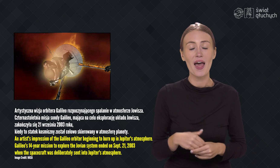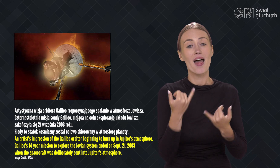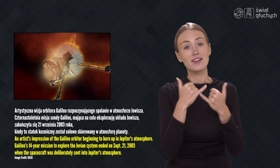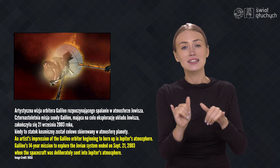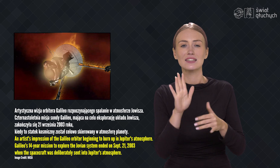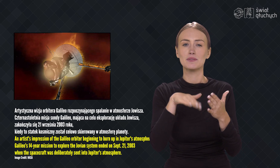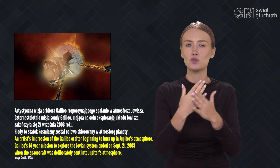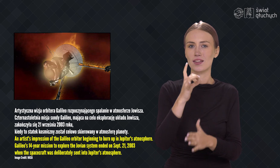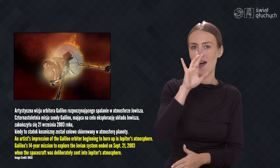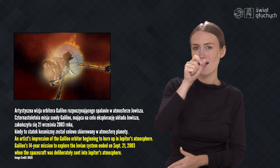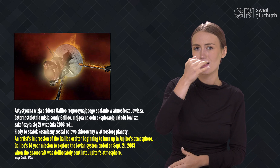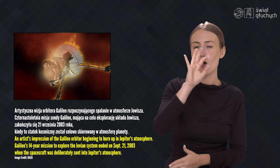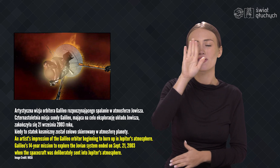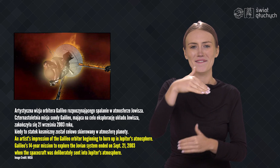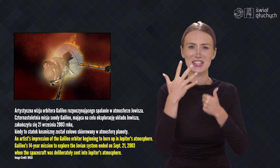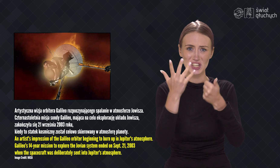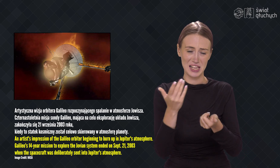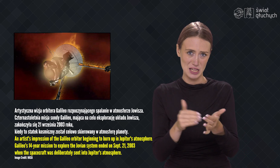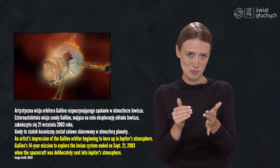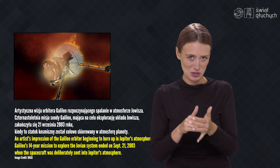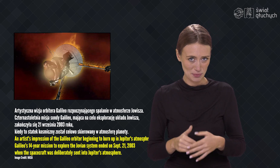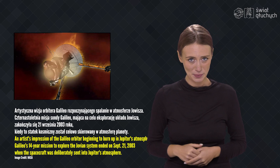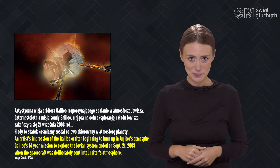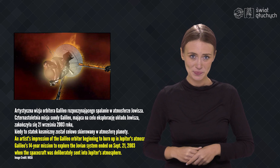• Other probes, like Galileo, took up to 6 years.